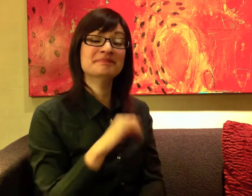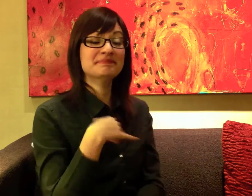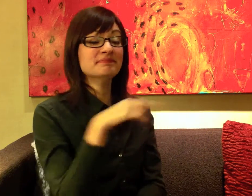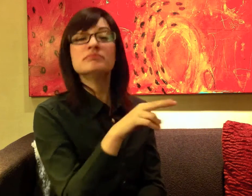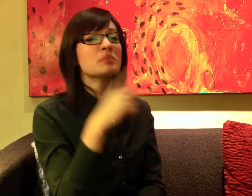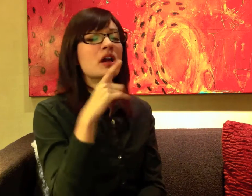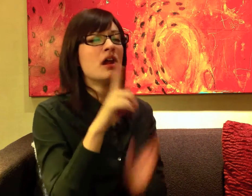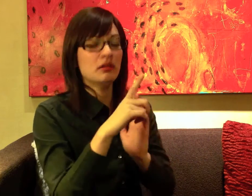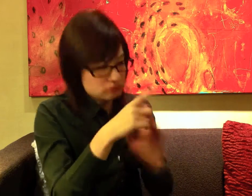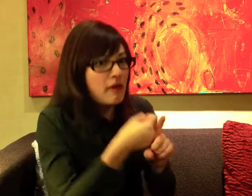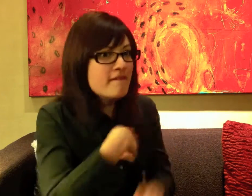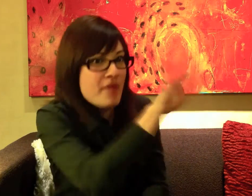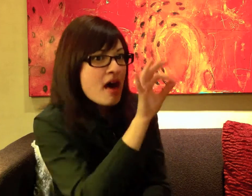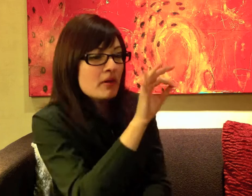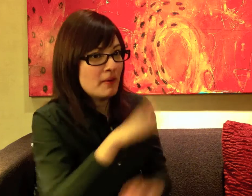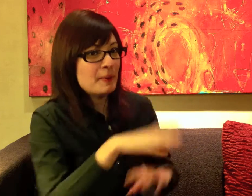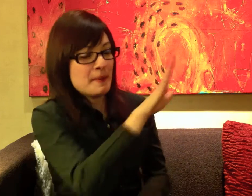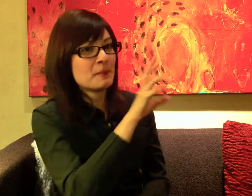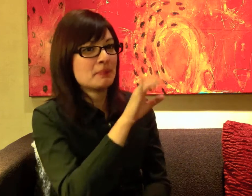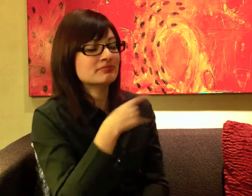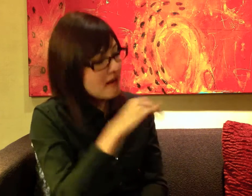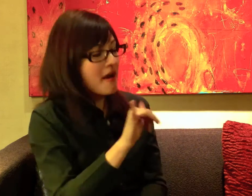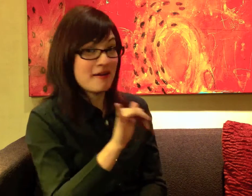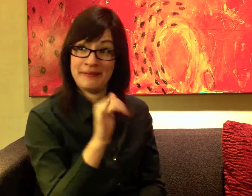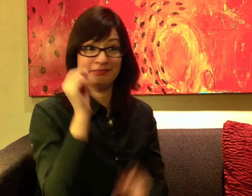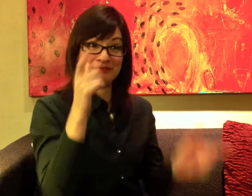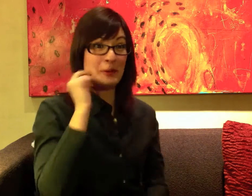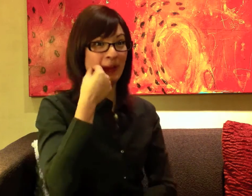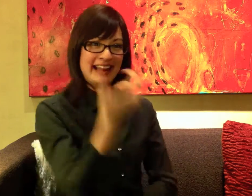I did not find out until much later on. Wow, that was cool!